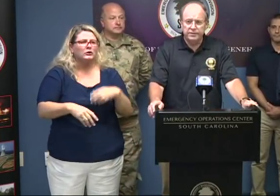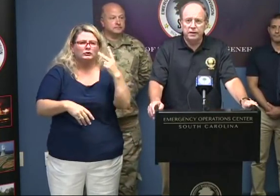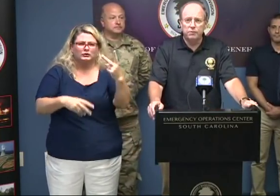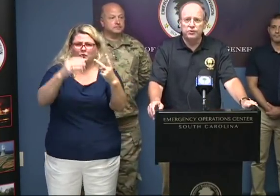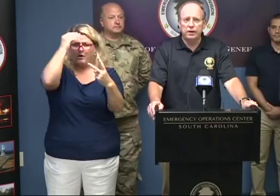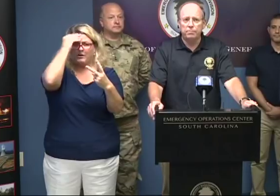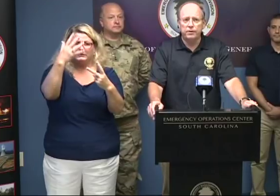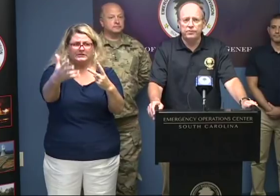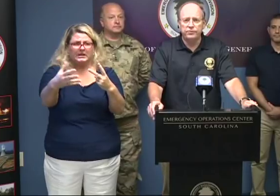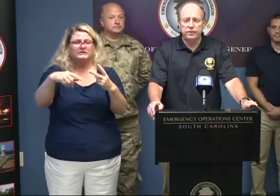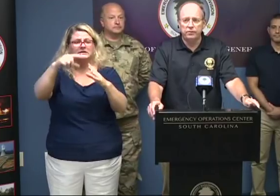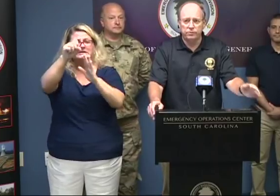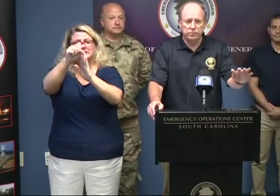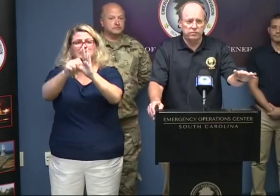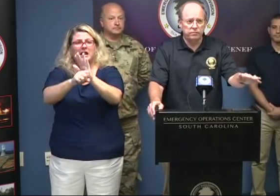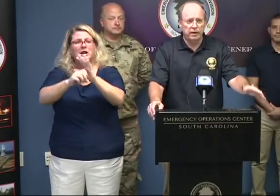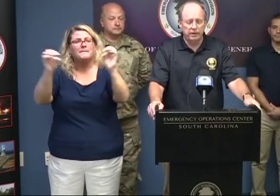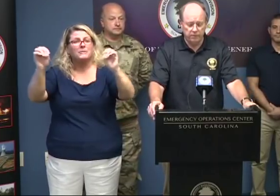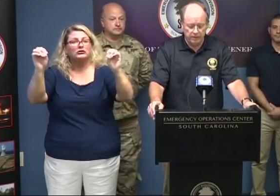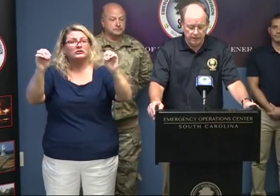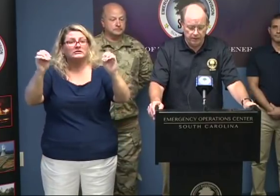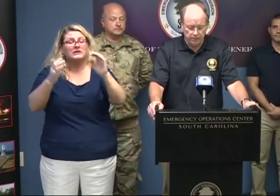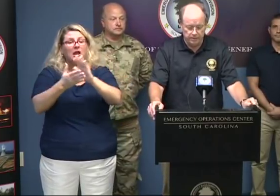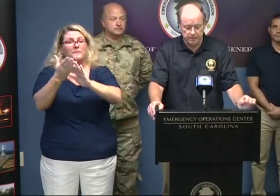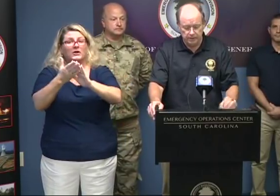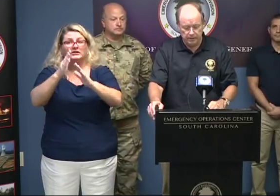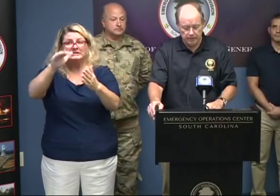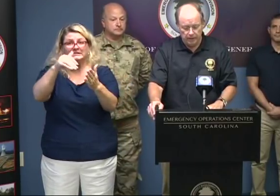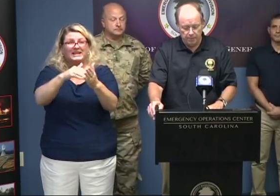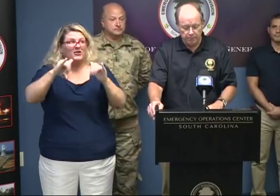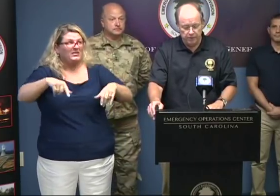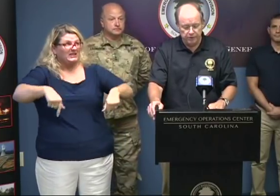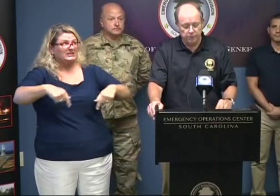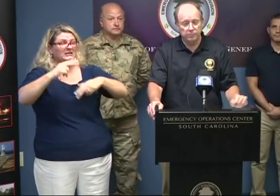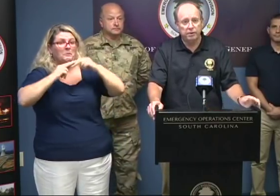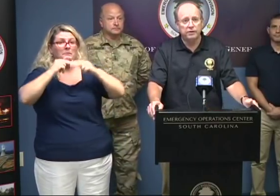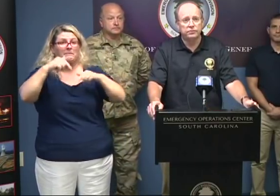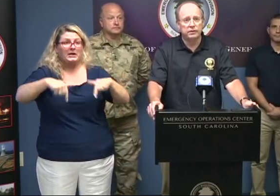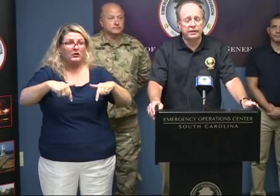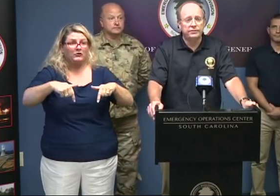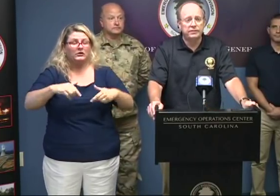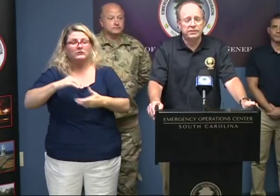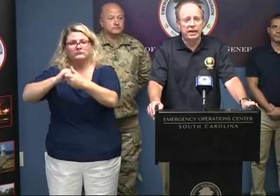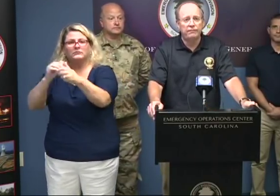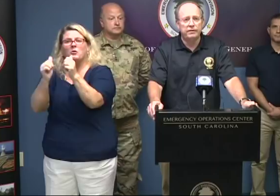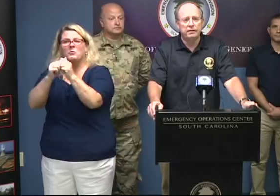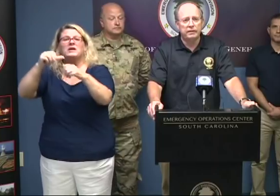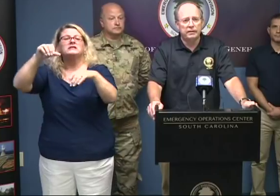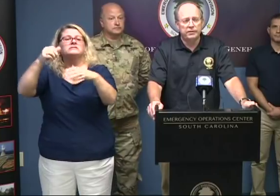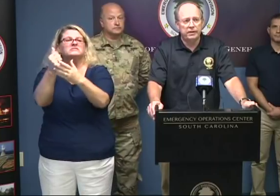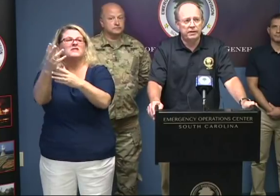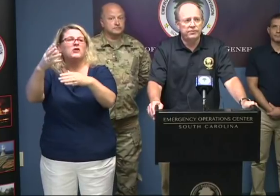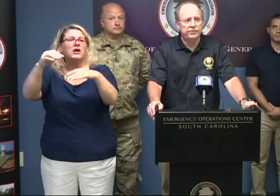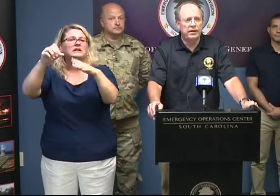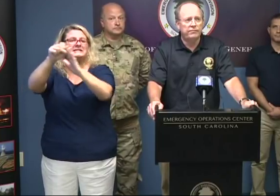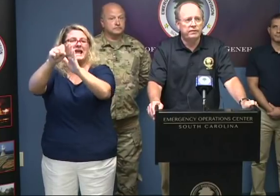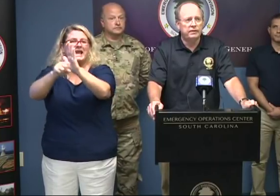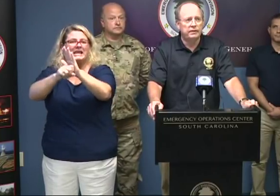The state of emergency operations center, which we're at right now, is operational with partial agency staffing, state agency staffing